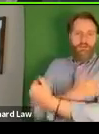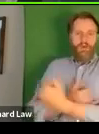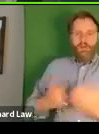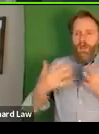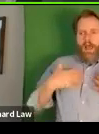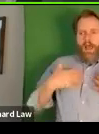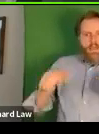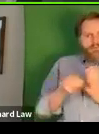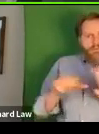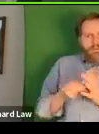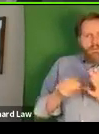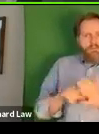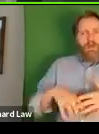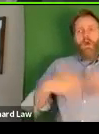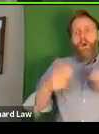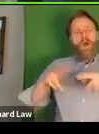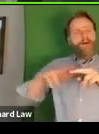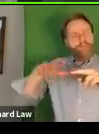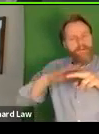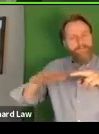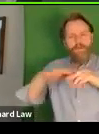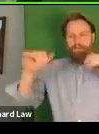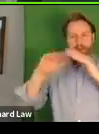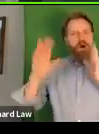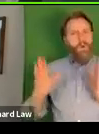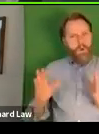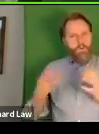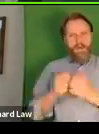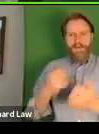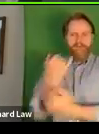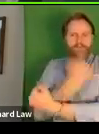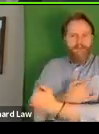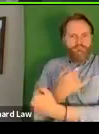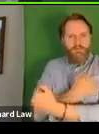with anybody in a vulnerable group or are caring for anybody in a vulnerable